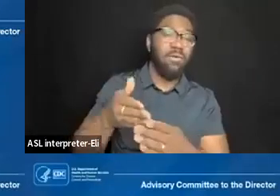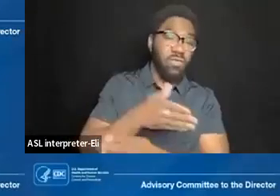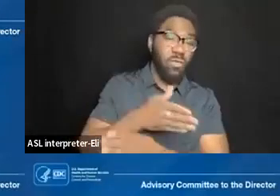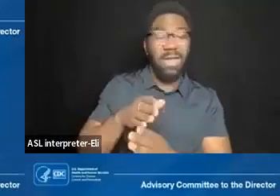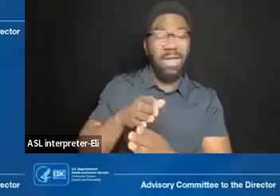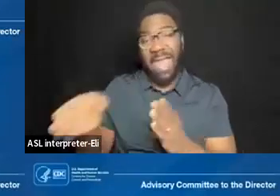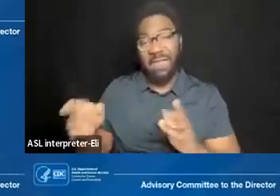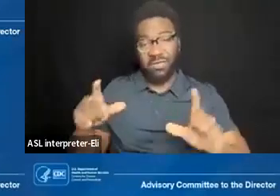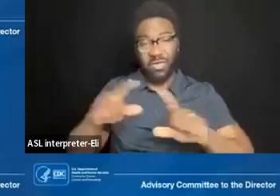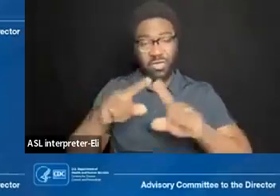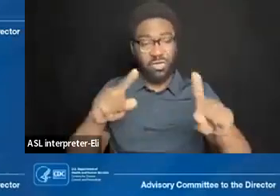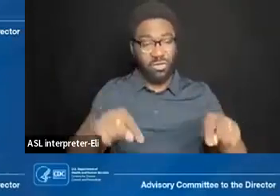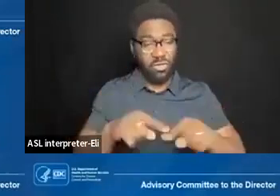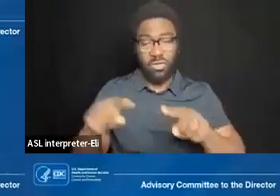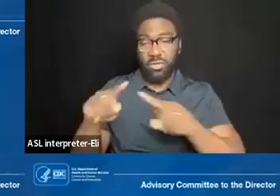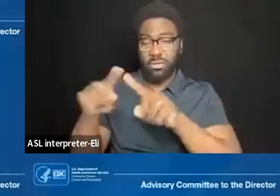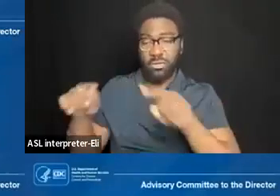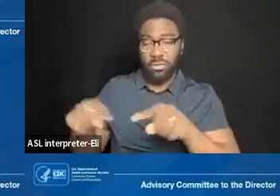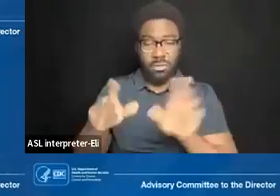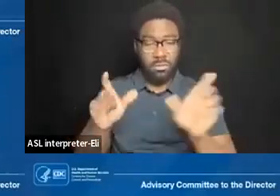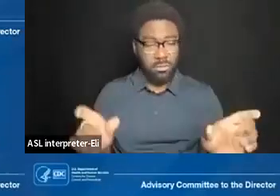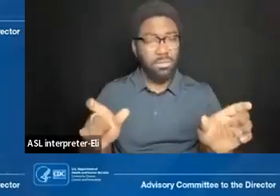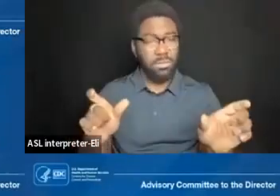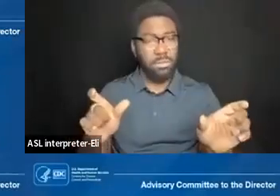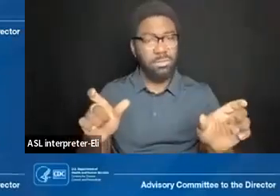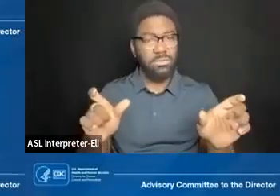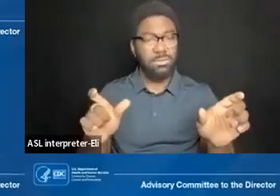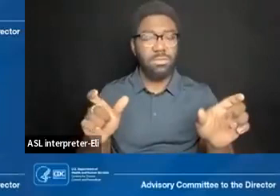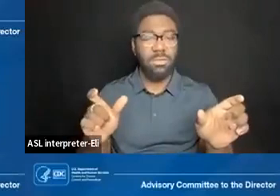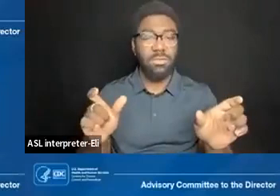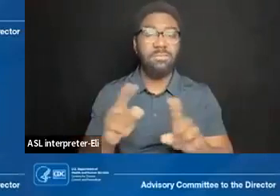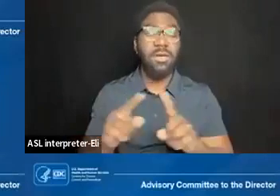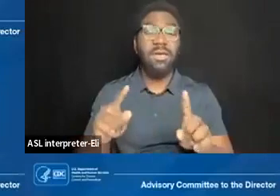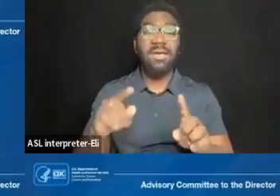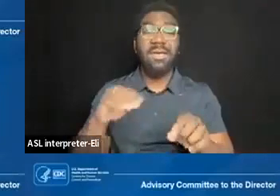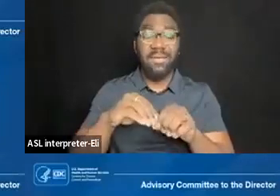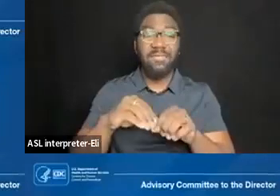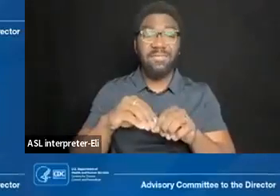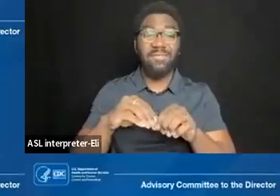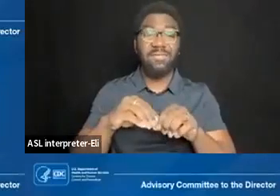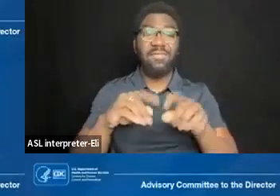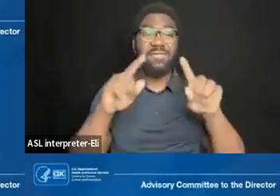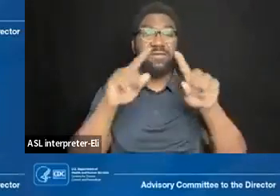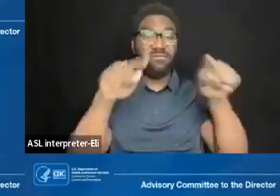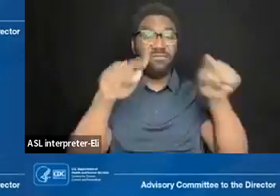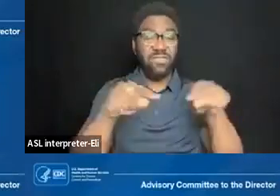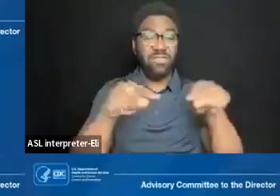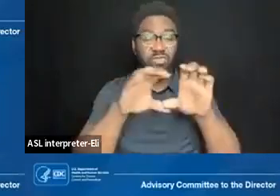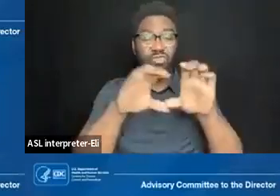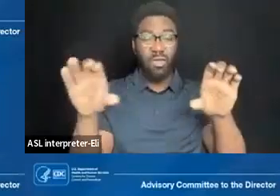But what I will just generally say is in the before flowchart, there is this layer of offices called the communities